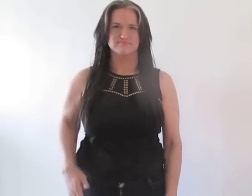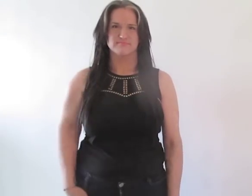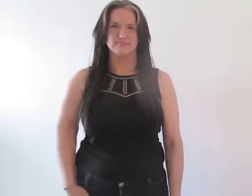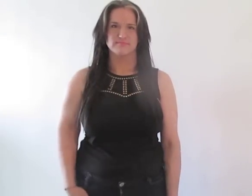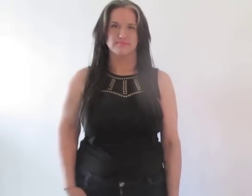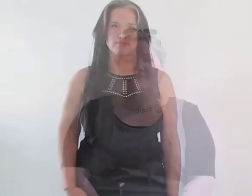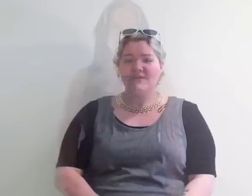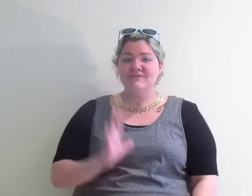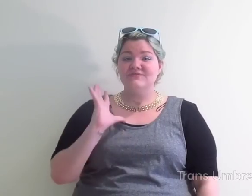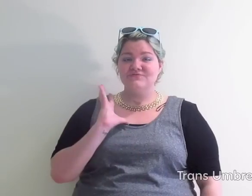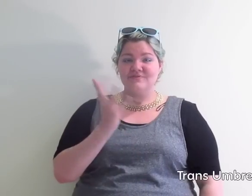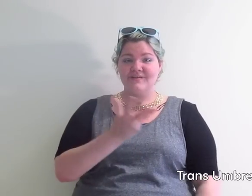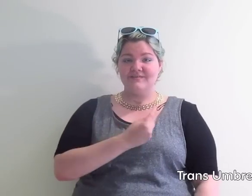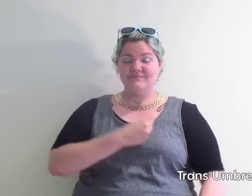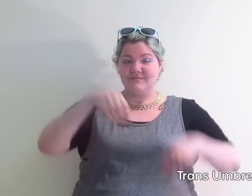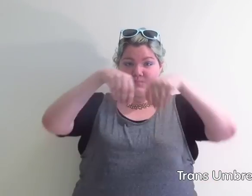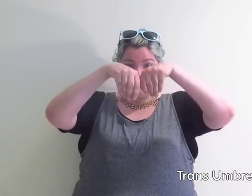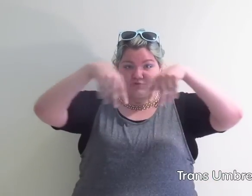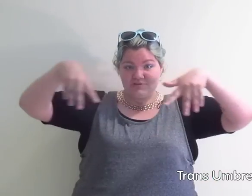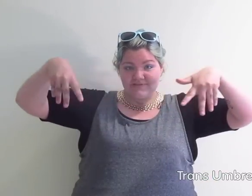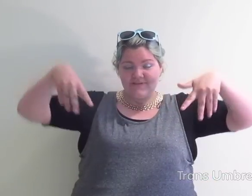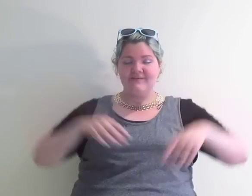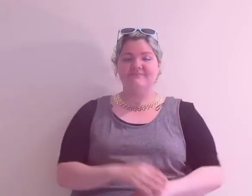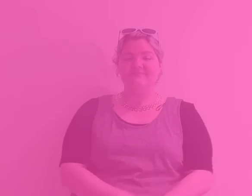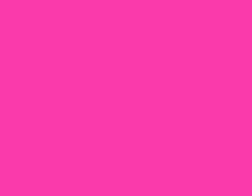TRANS UMBRELLA